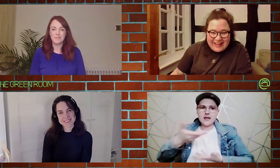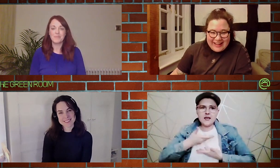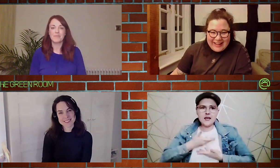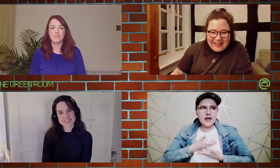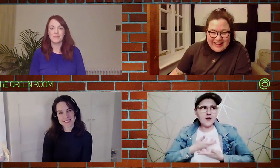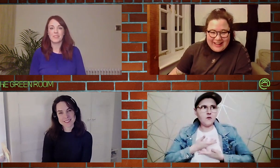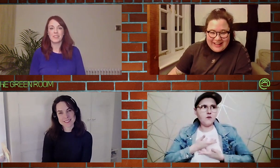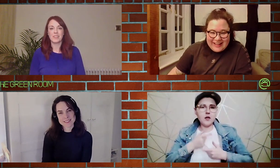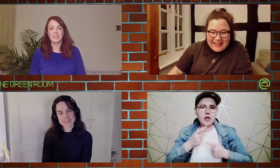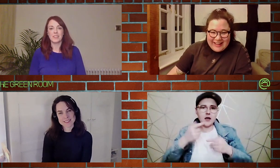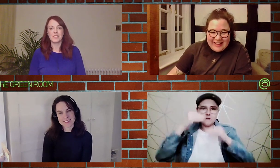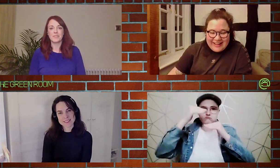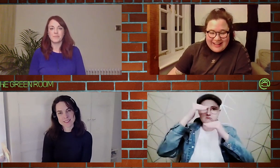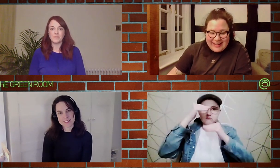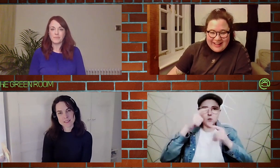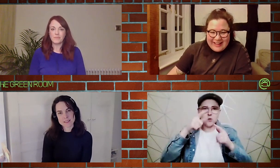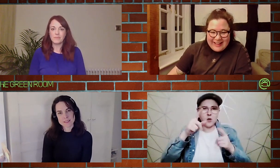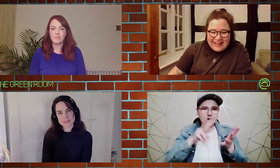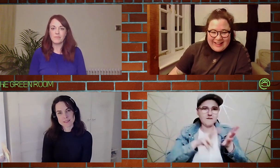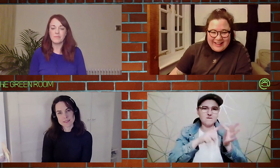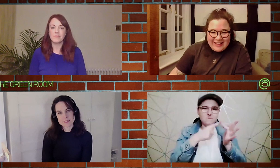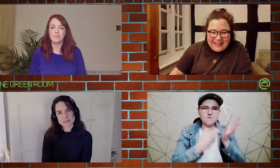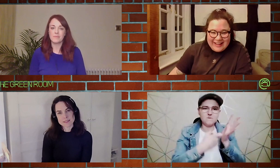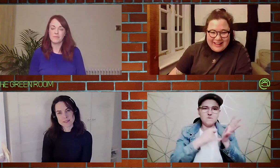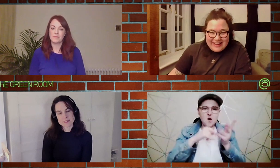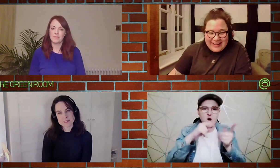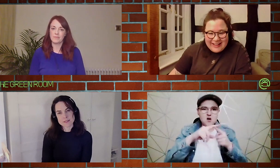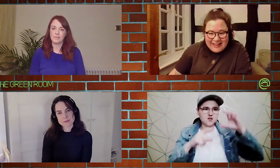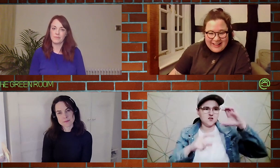I'll be in. And they gave me